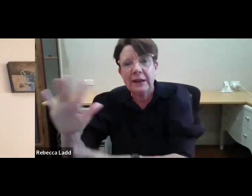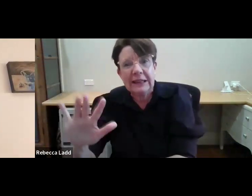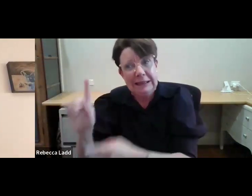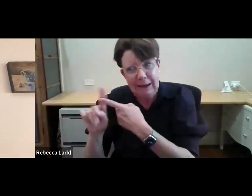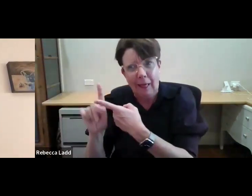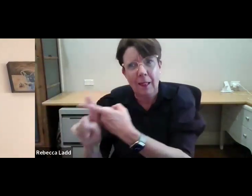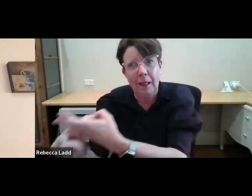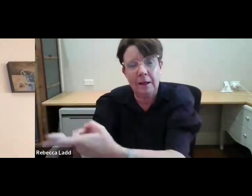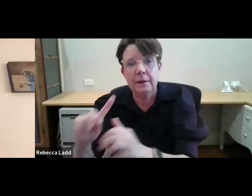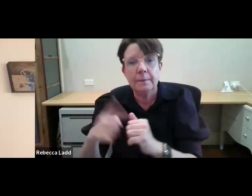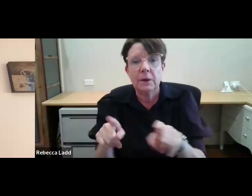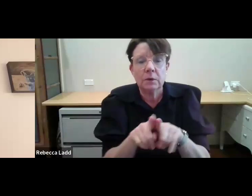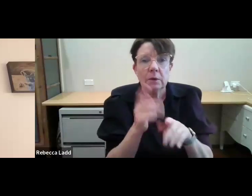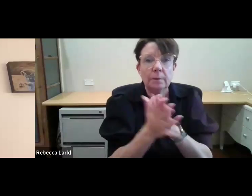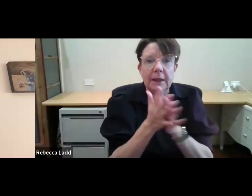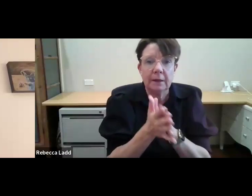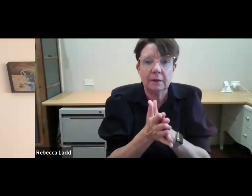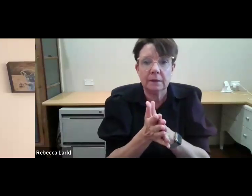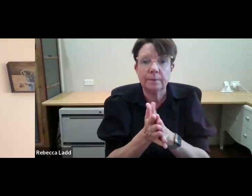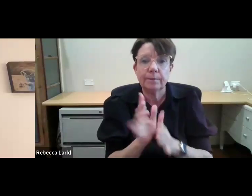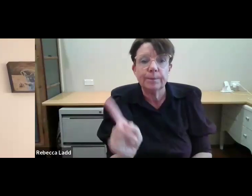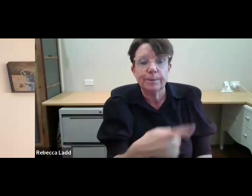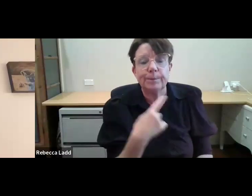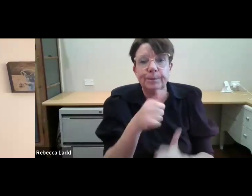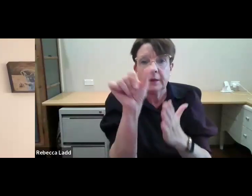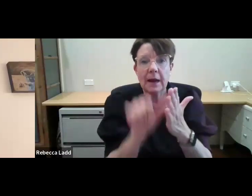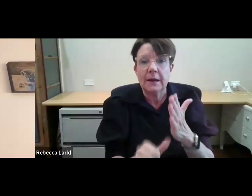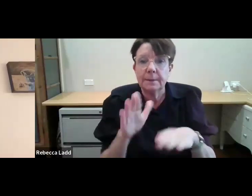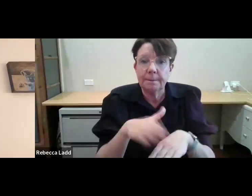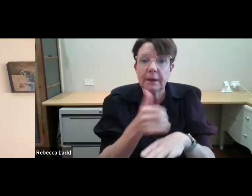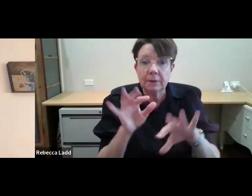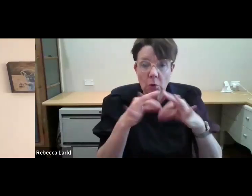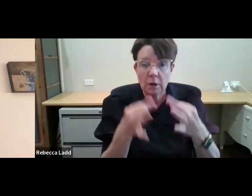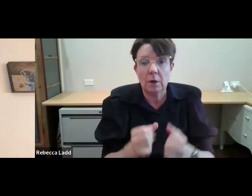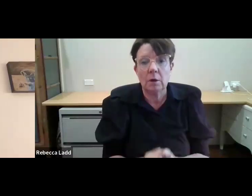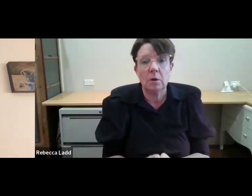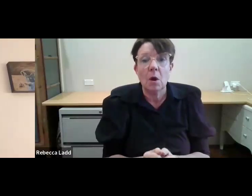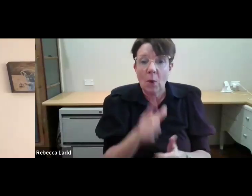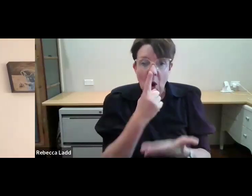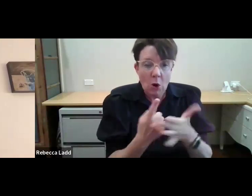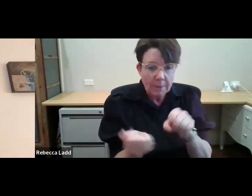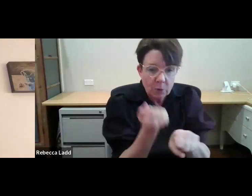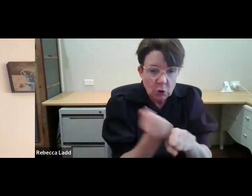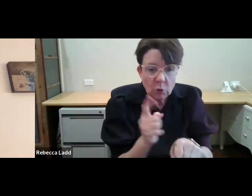will not only produce what we need to do or what to do or we stand for, but will